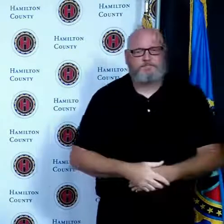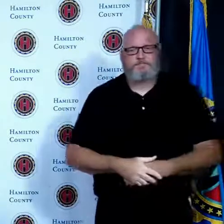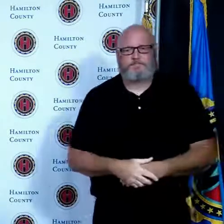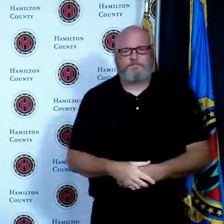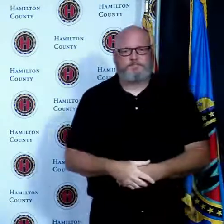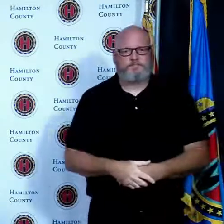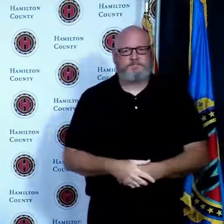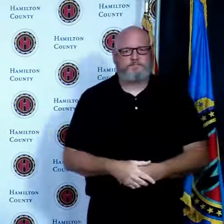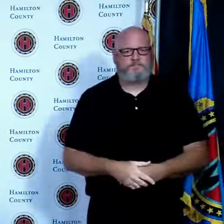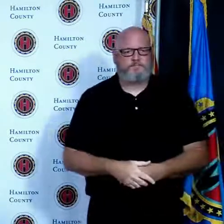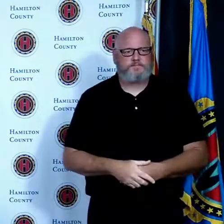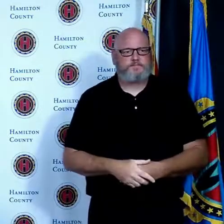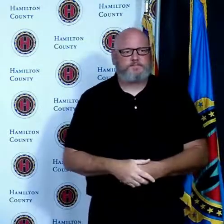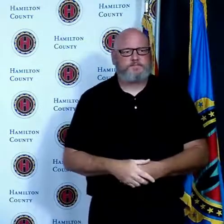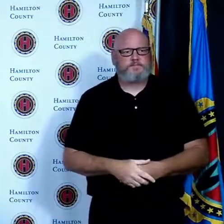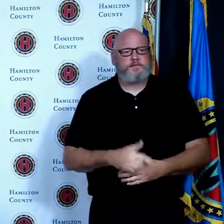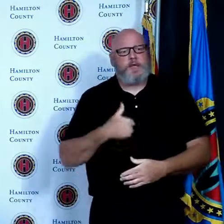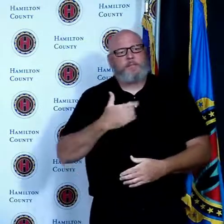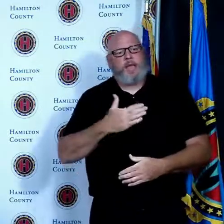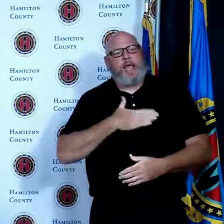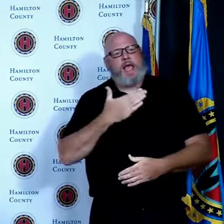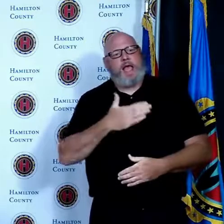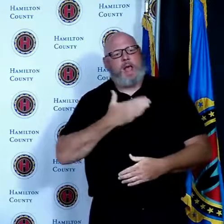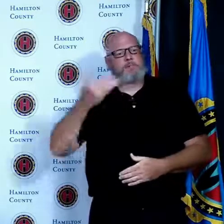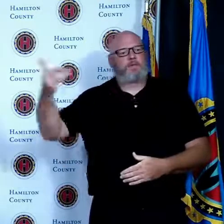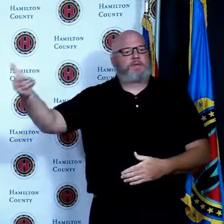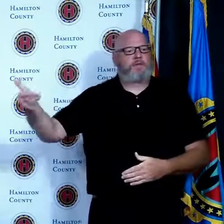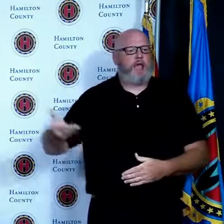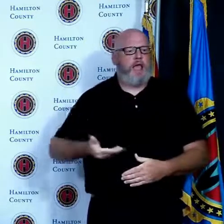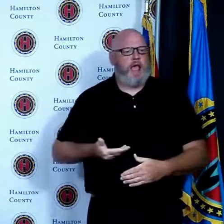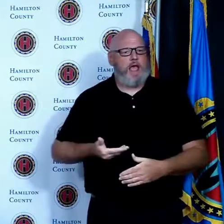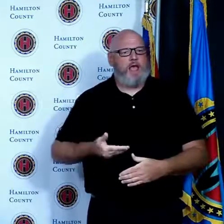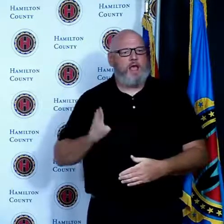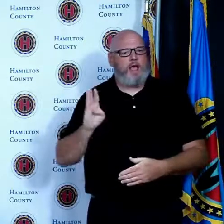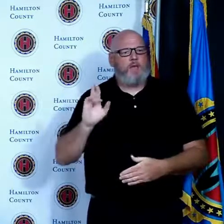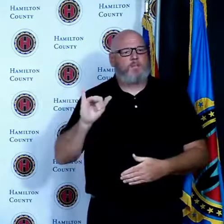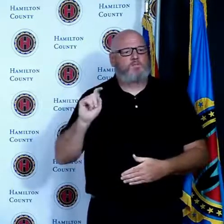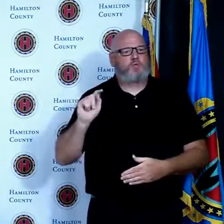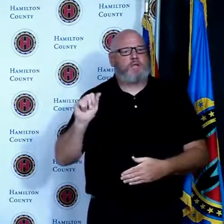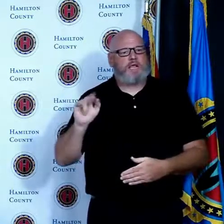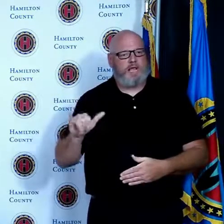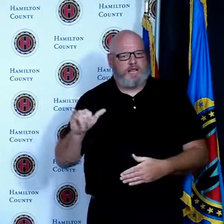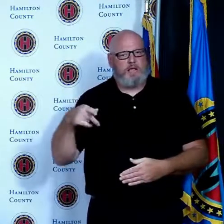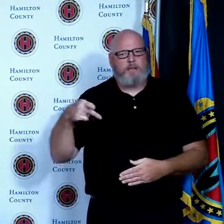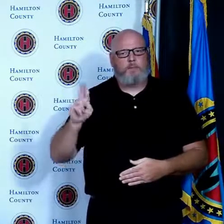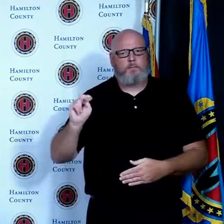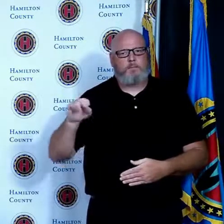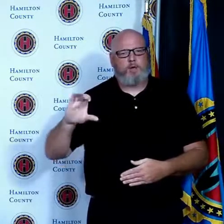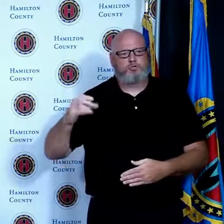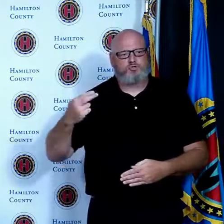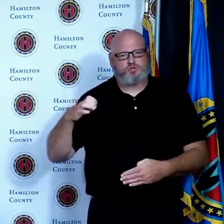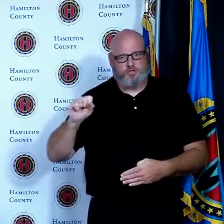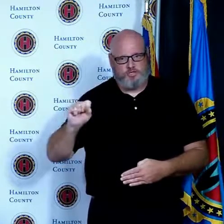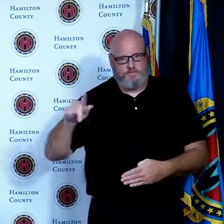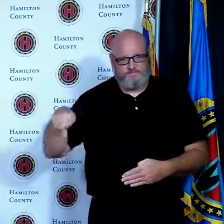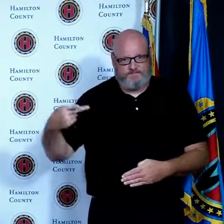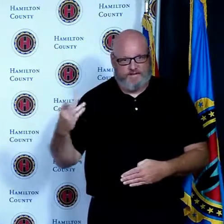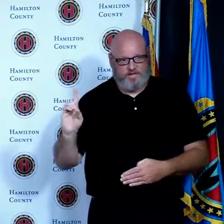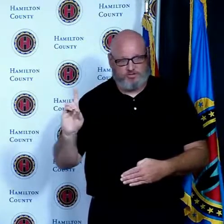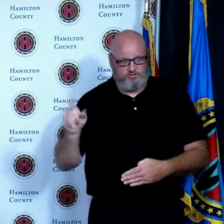Brittany Punches she's coming to us virtually she's a PHD Brittany is an RN and assistant Assistant Professor